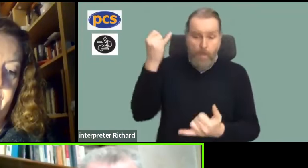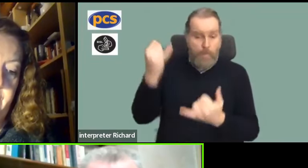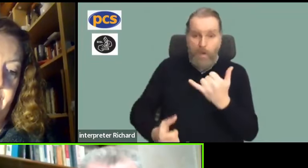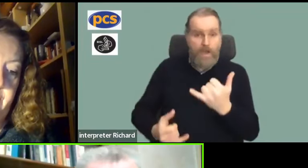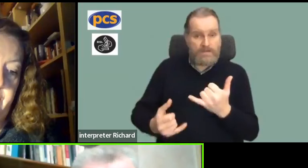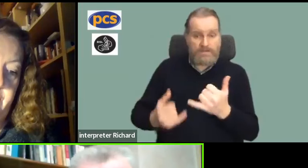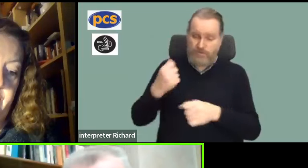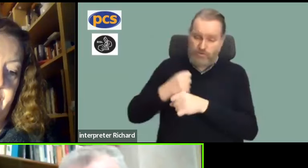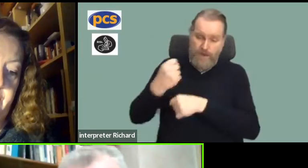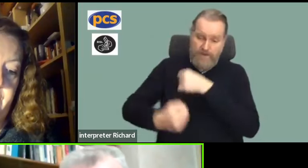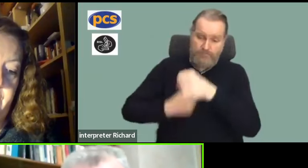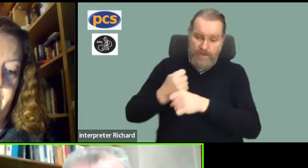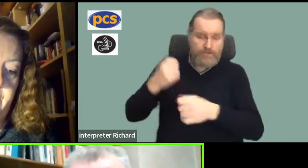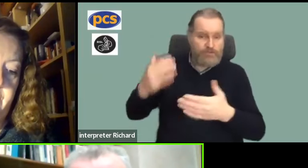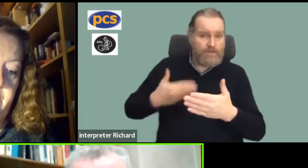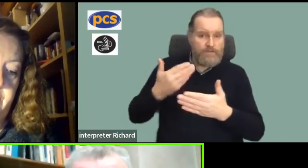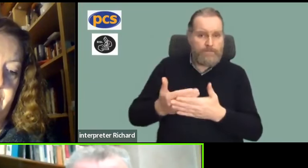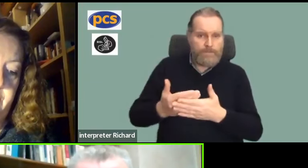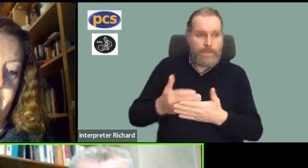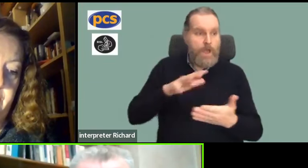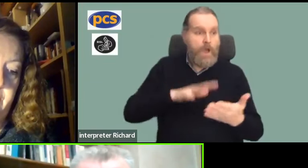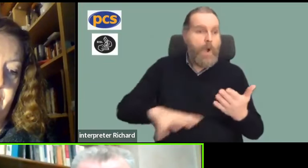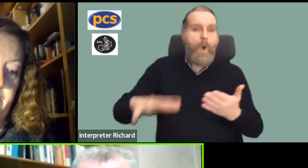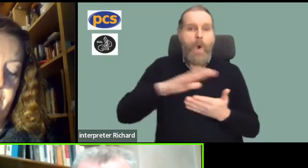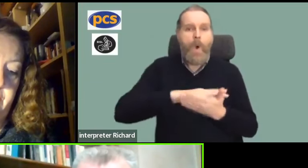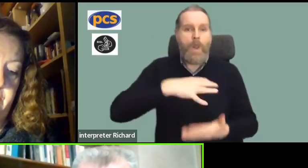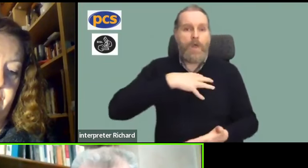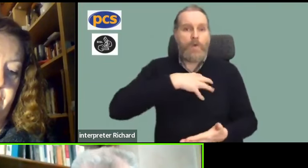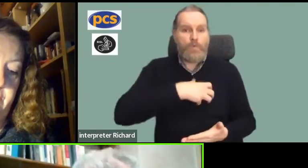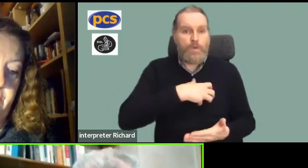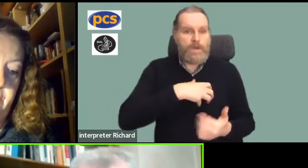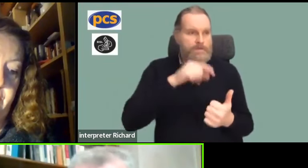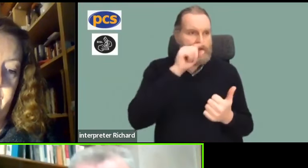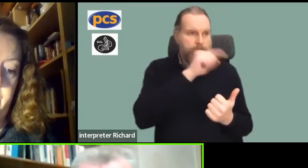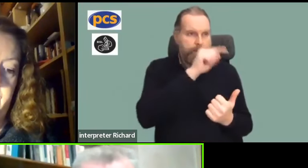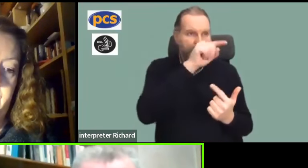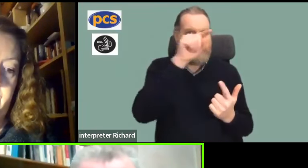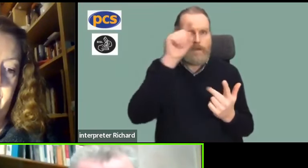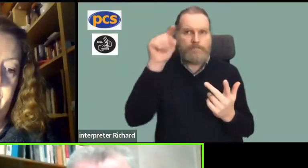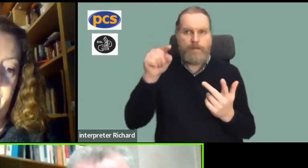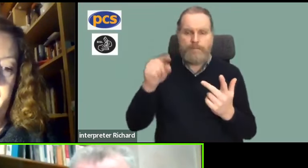country for a generation . It is in . It is in our interest that every one of those unions is successful successful.